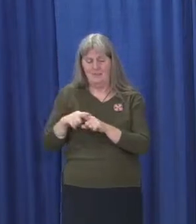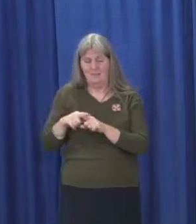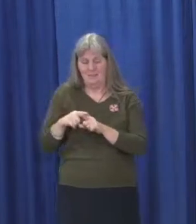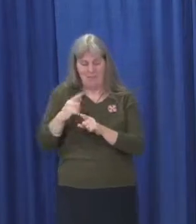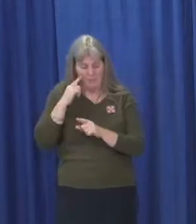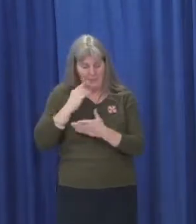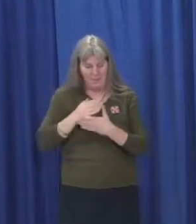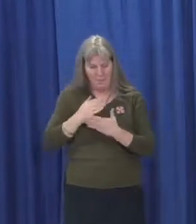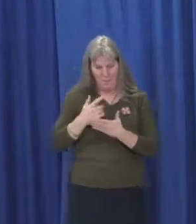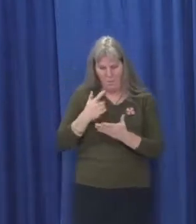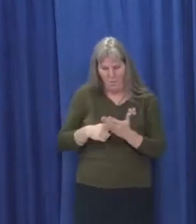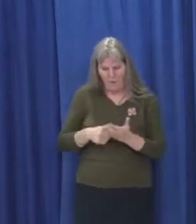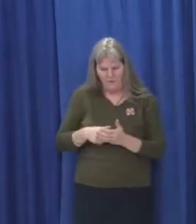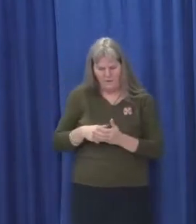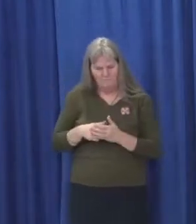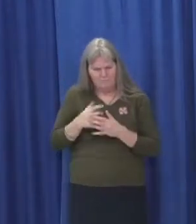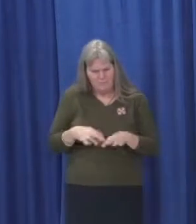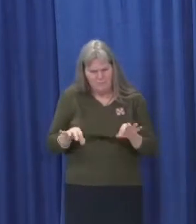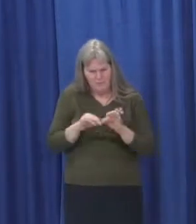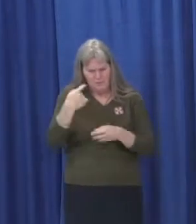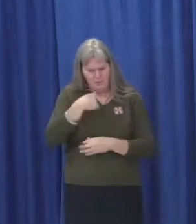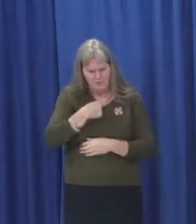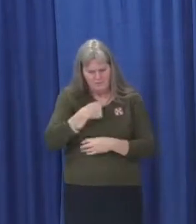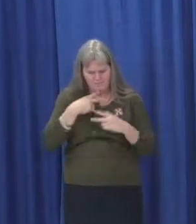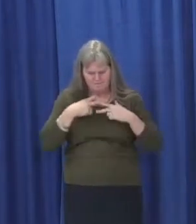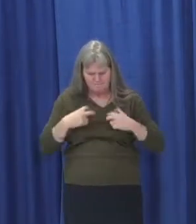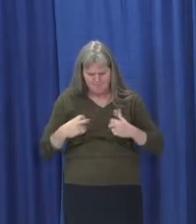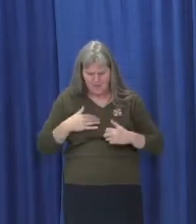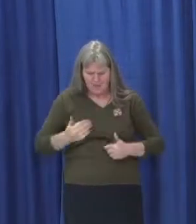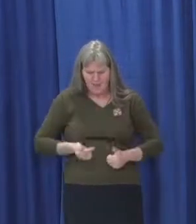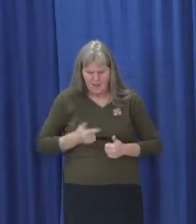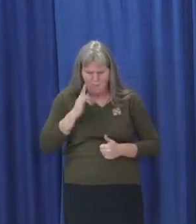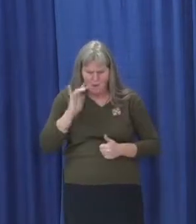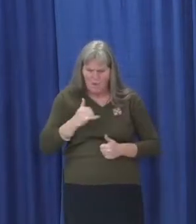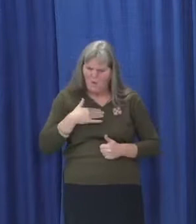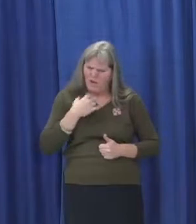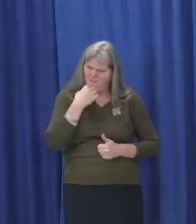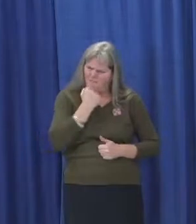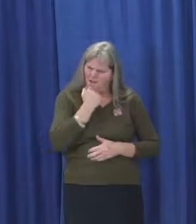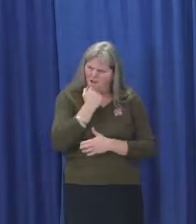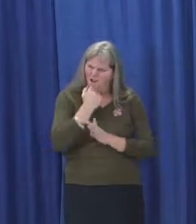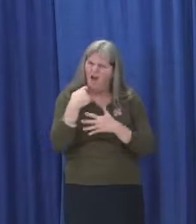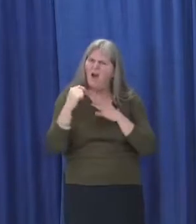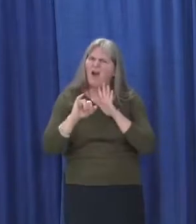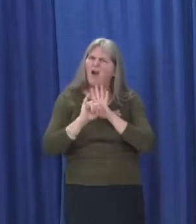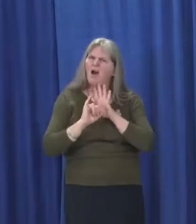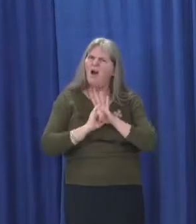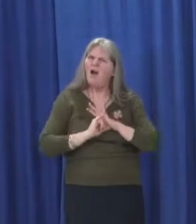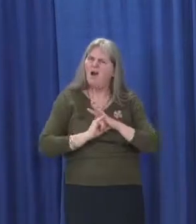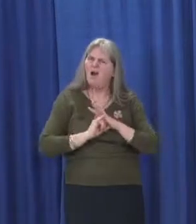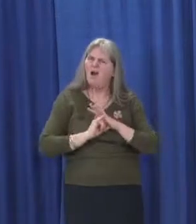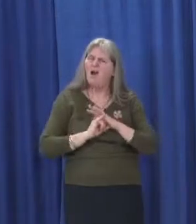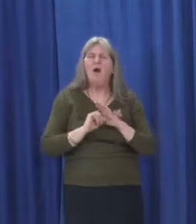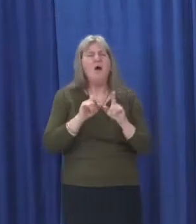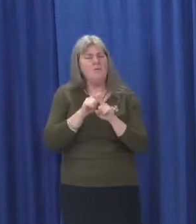essence and core of what is essential and most treasured. That we have had access to